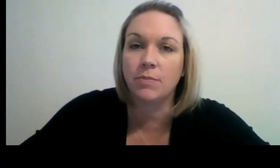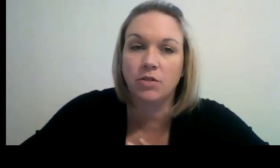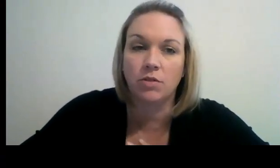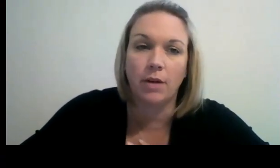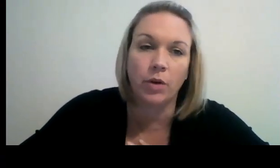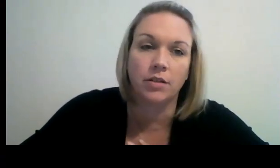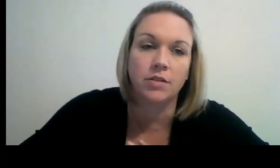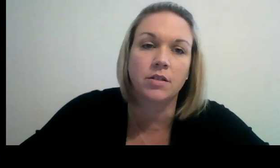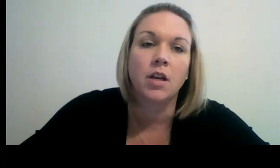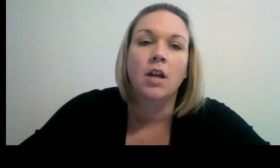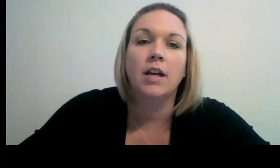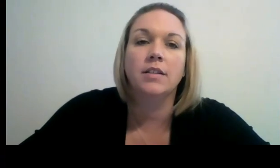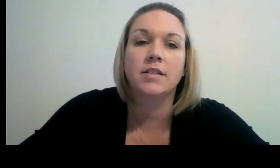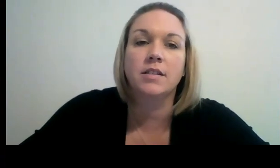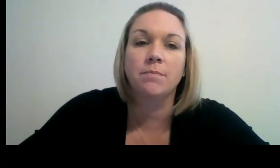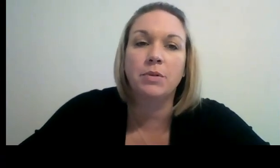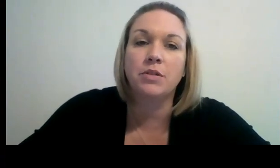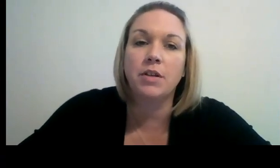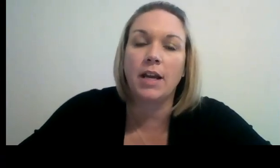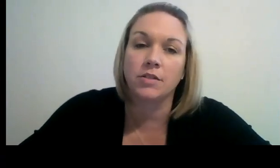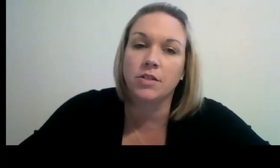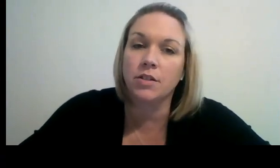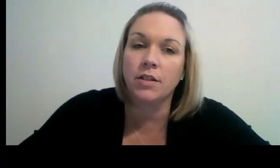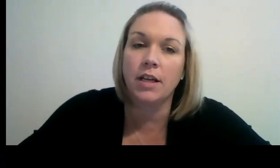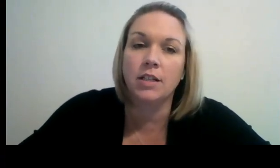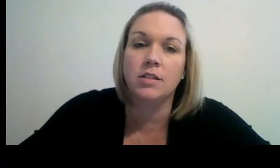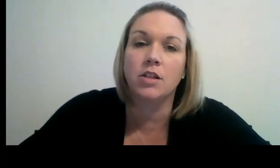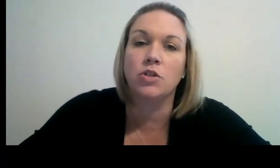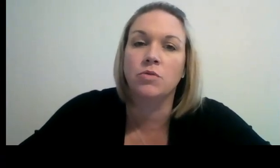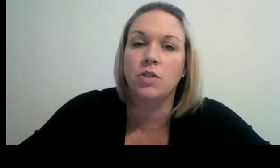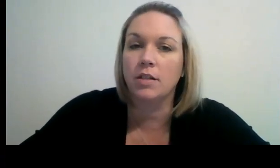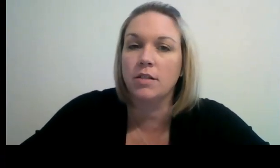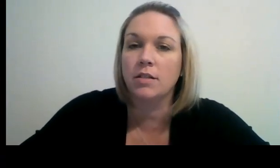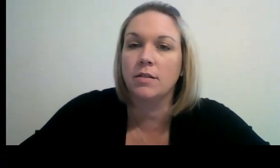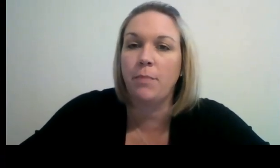between my words?" and the simple answer is you just